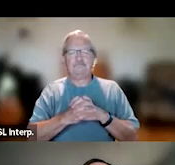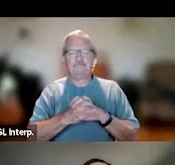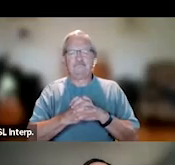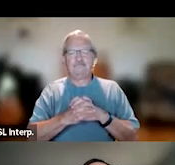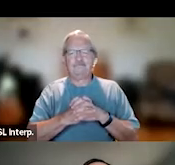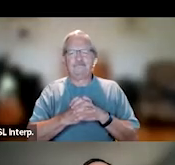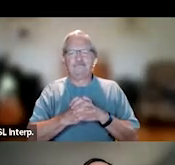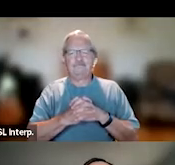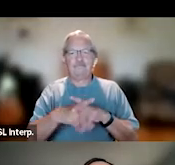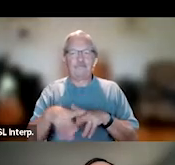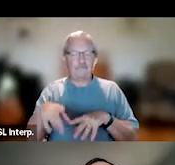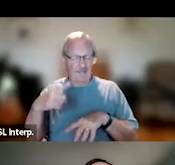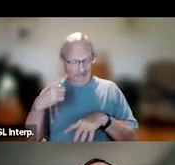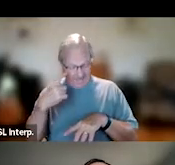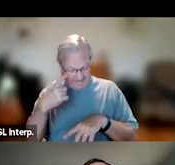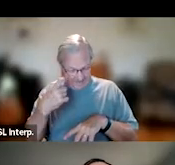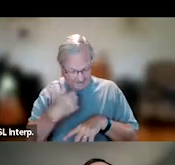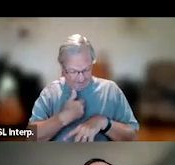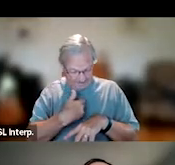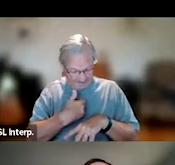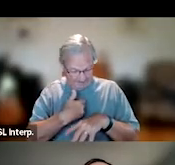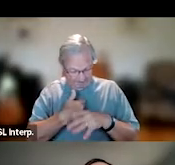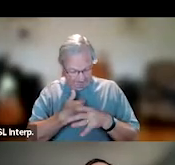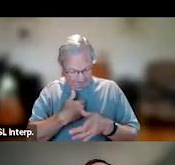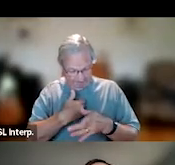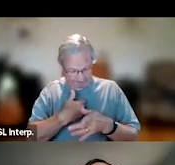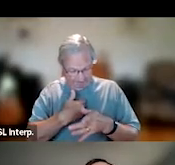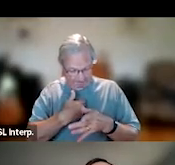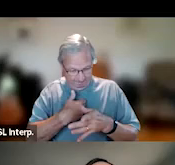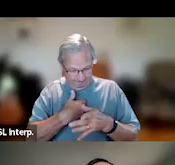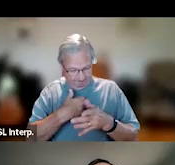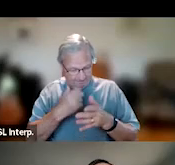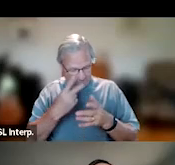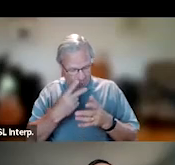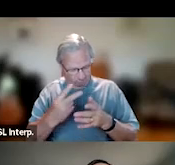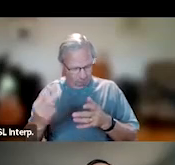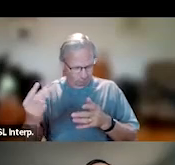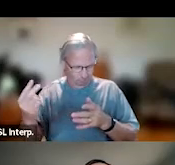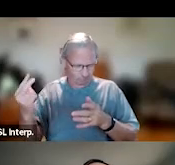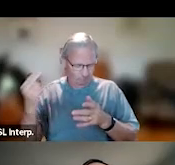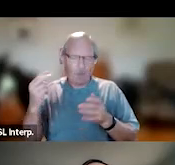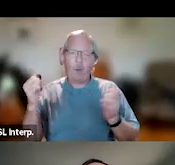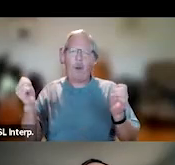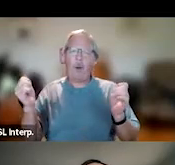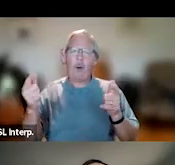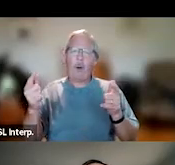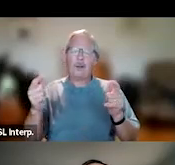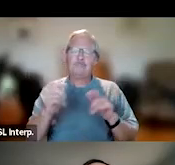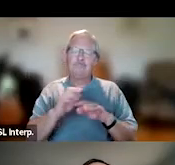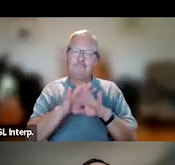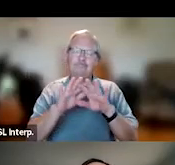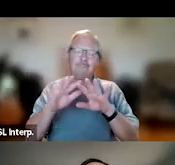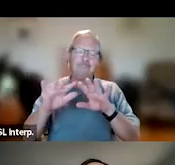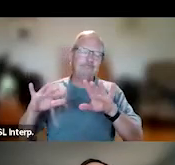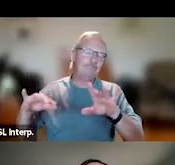I think that I, you know, and reflecting on all that that is transparent over the last few weeks and months,